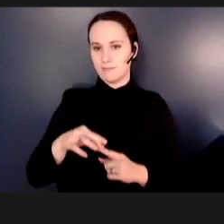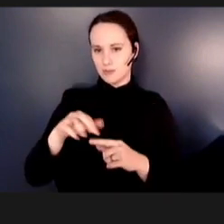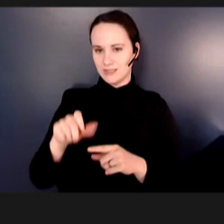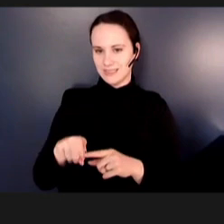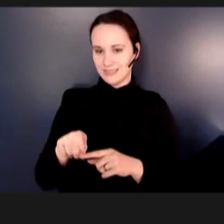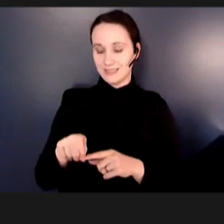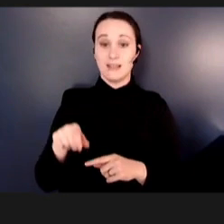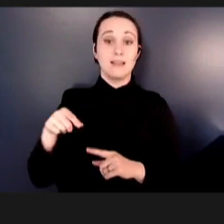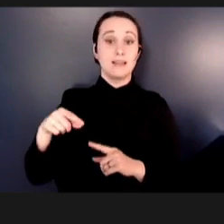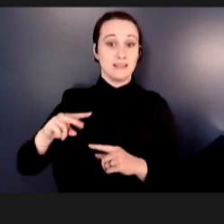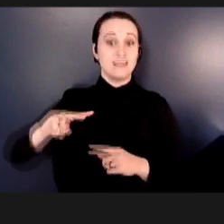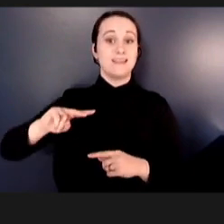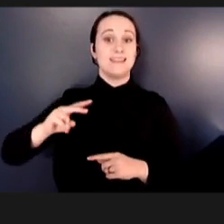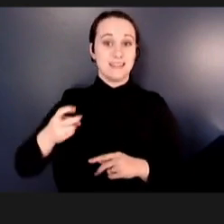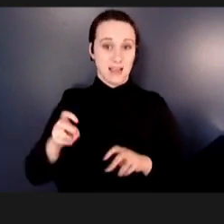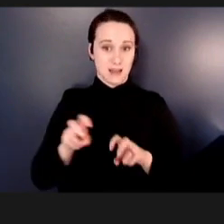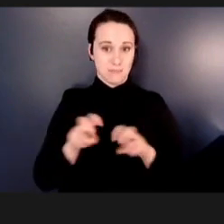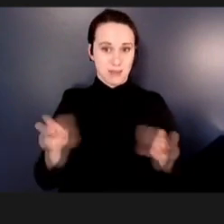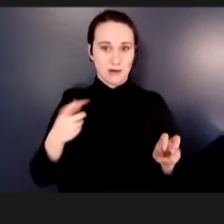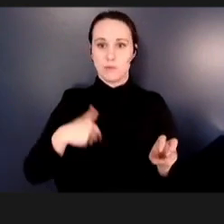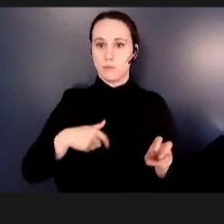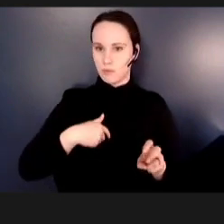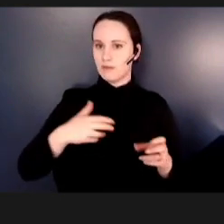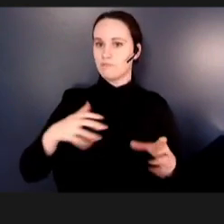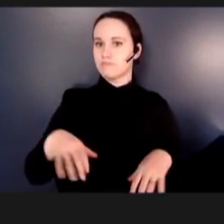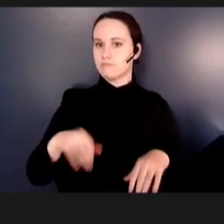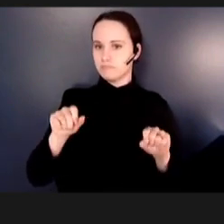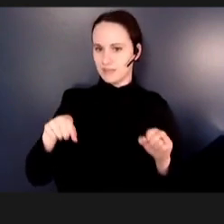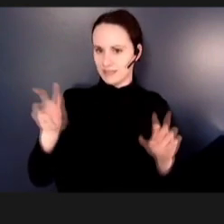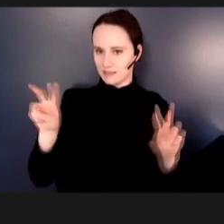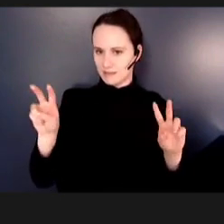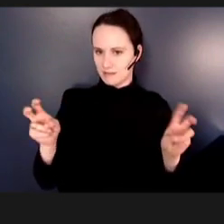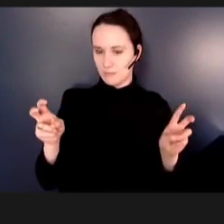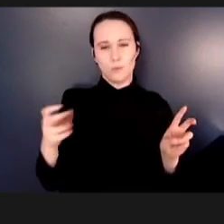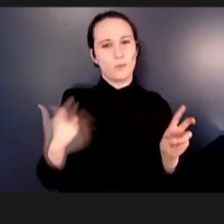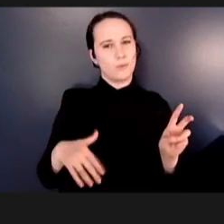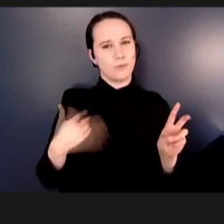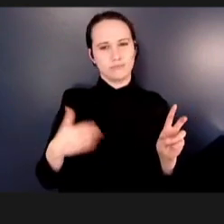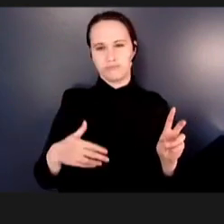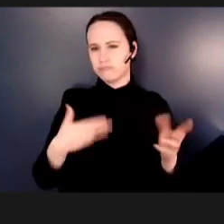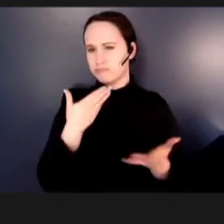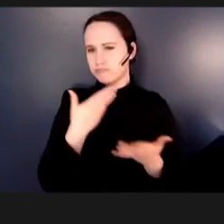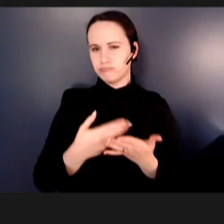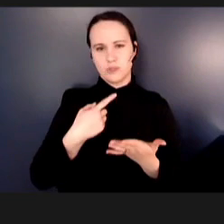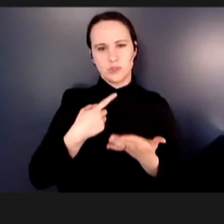has held on this topic. Certainly a very robust discussion and presentation at our last meeting